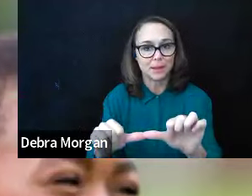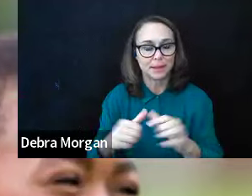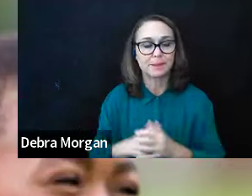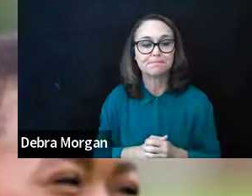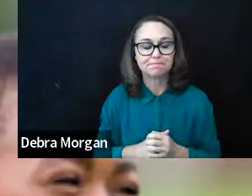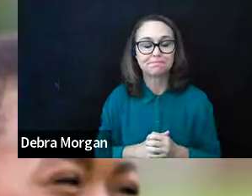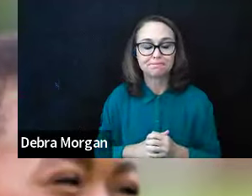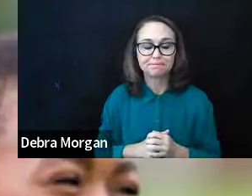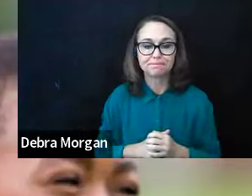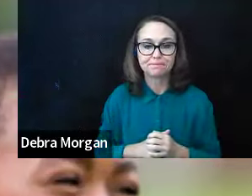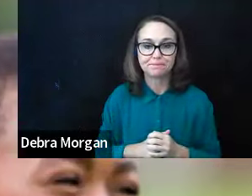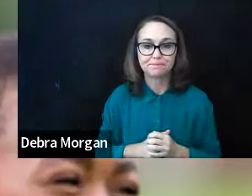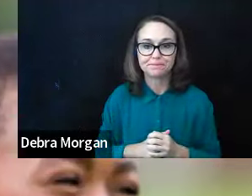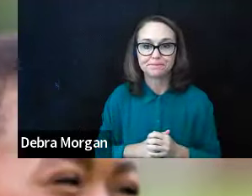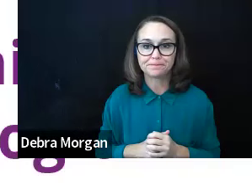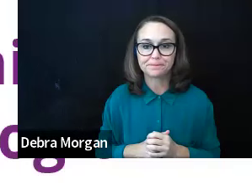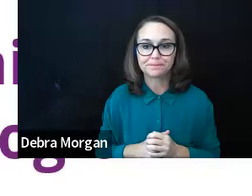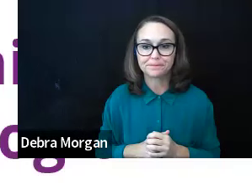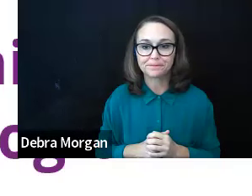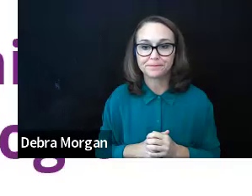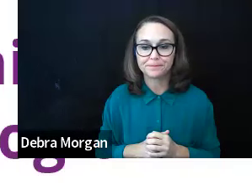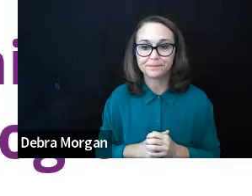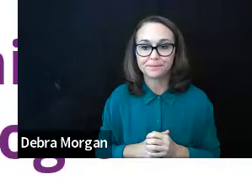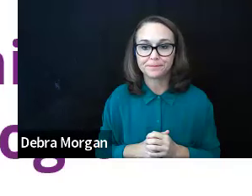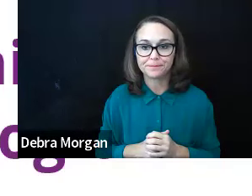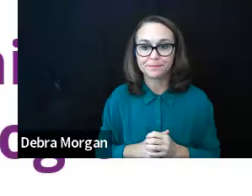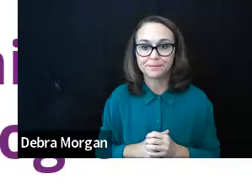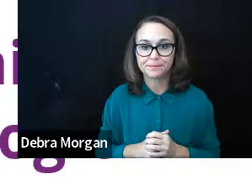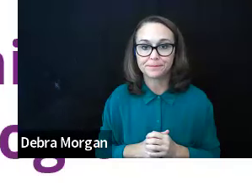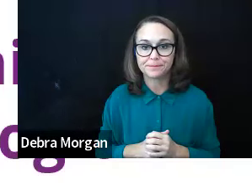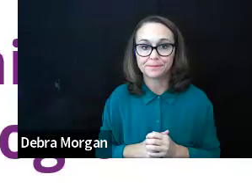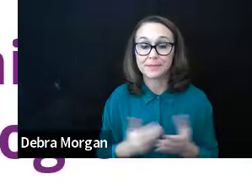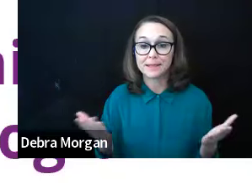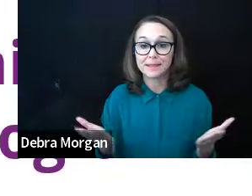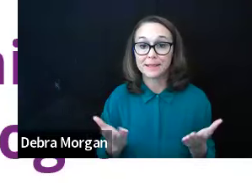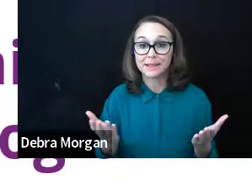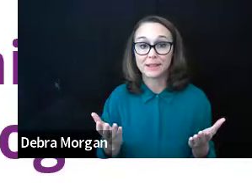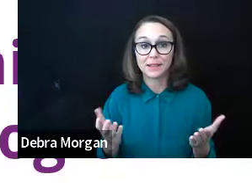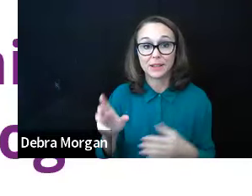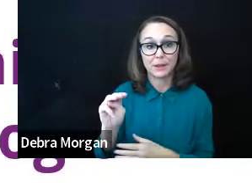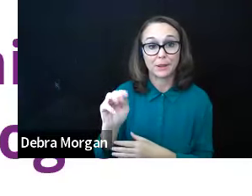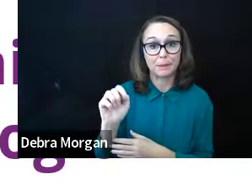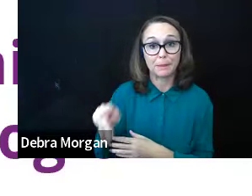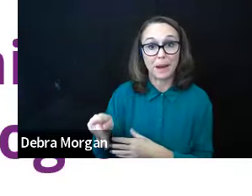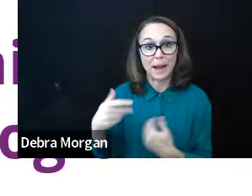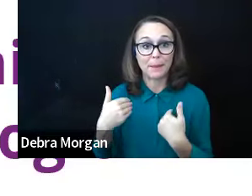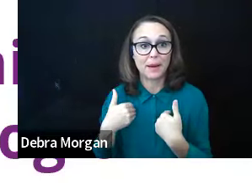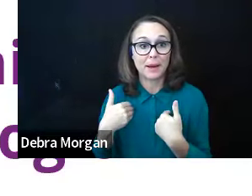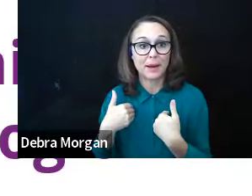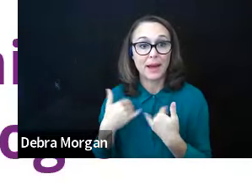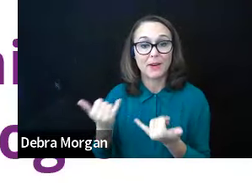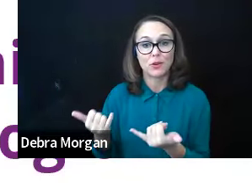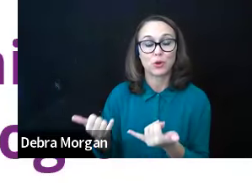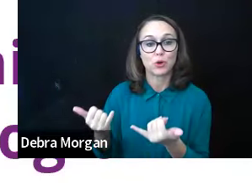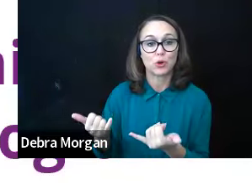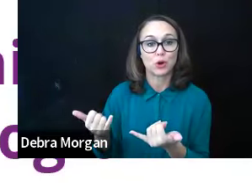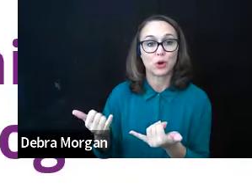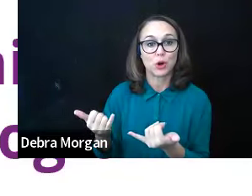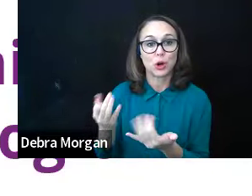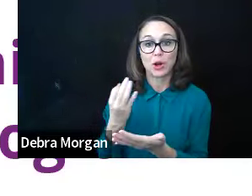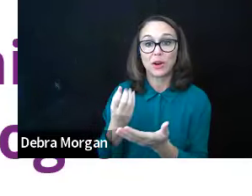please. And then here on this map, you can see where our currently funded 12 recipients